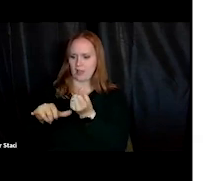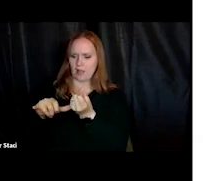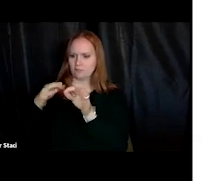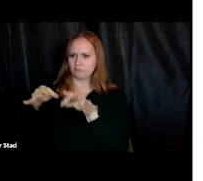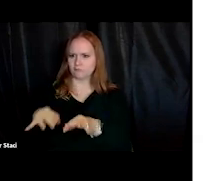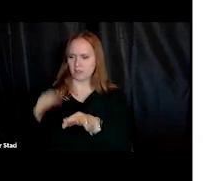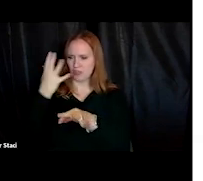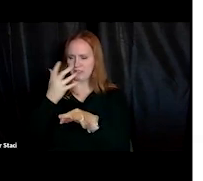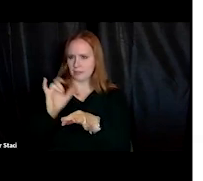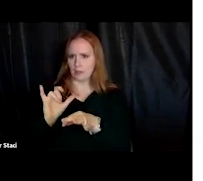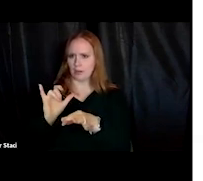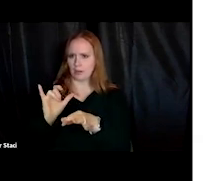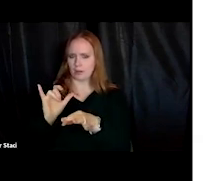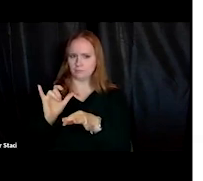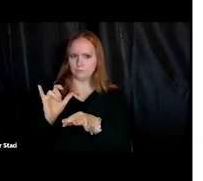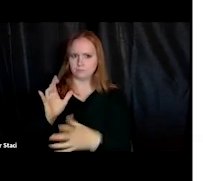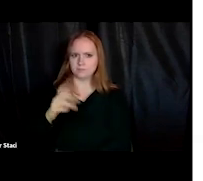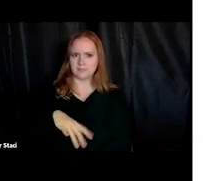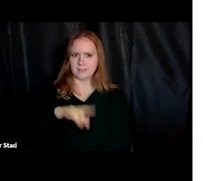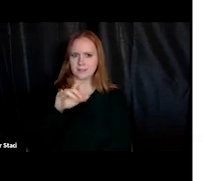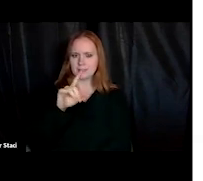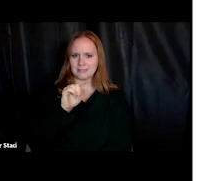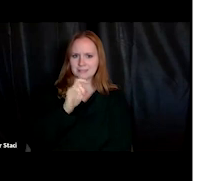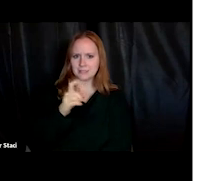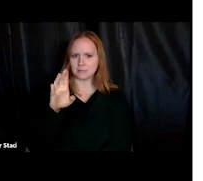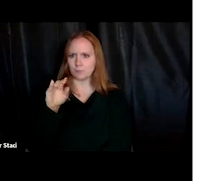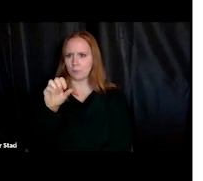in the Texas Balance of State continuum of care. So...